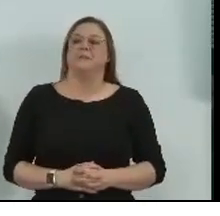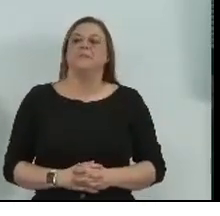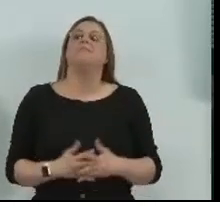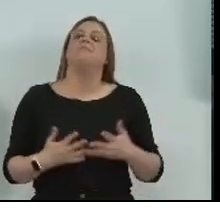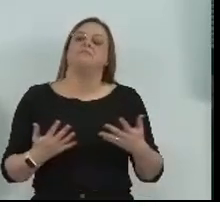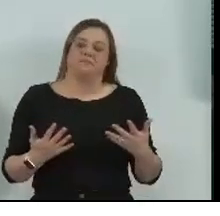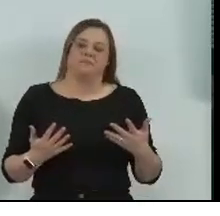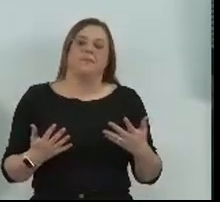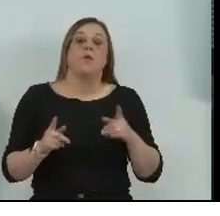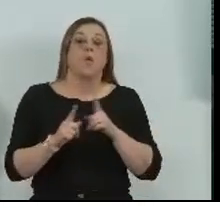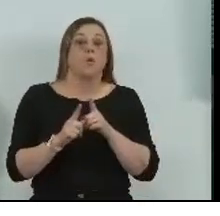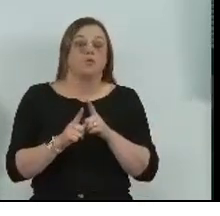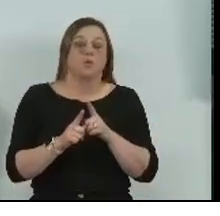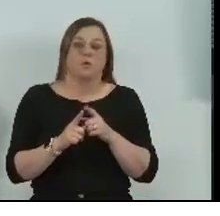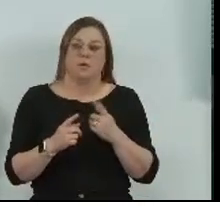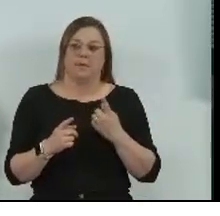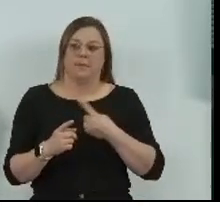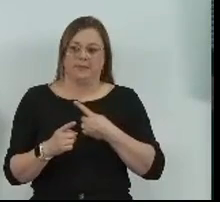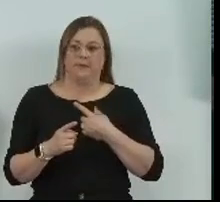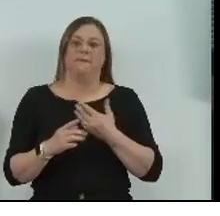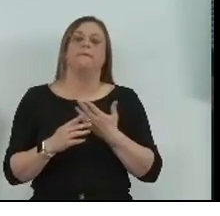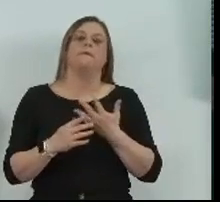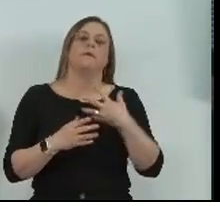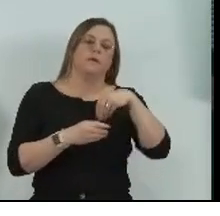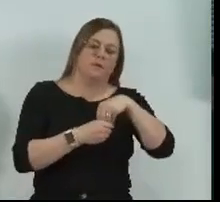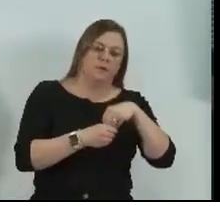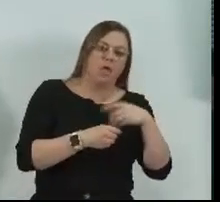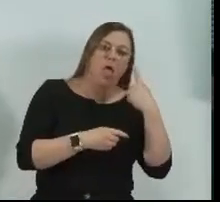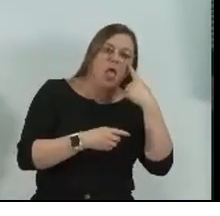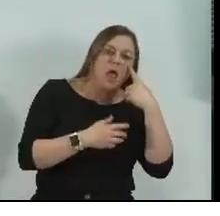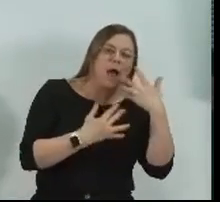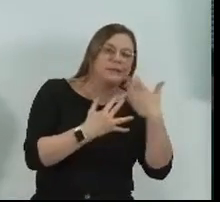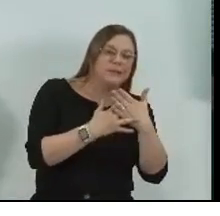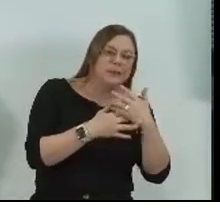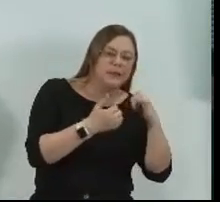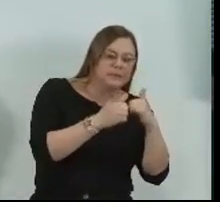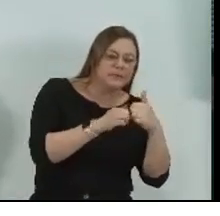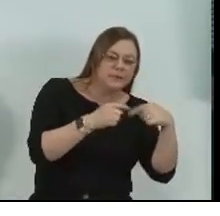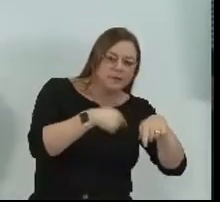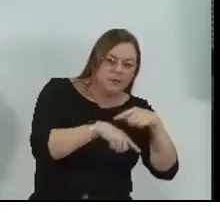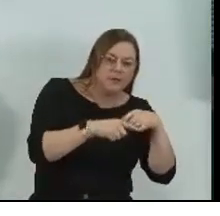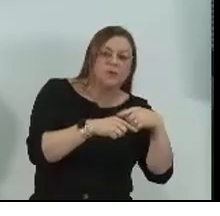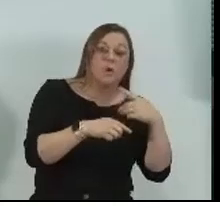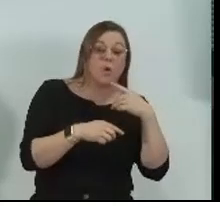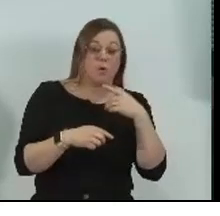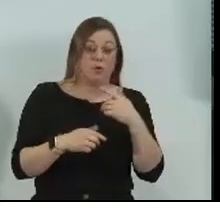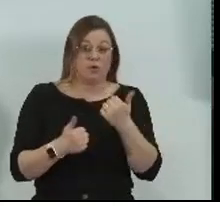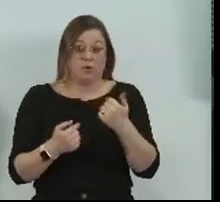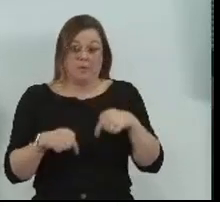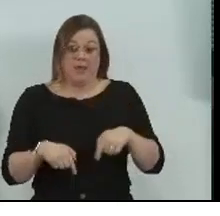And also on top of that, now I'm obviously venturing into the world of accessibility. So it's great to be here as well and combine the 2 industries.